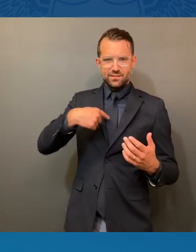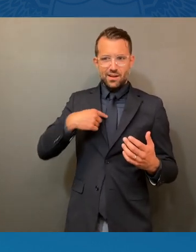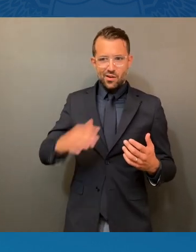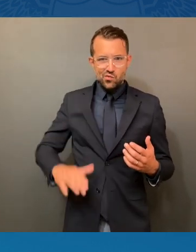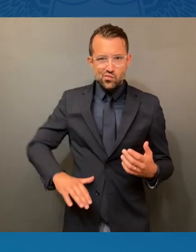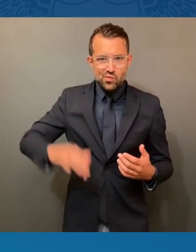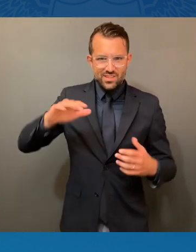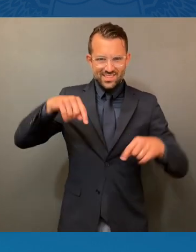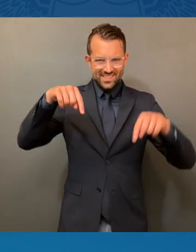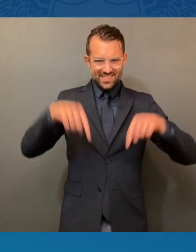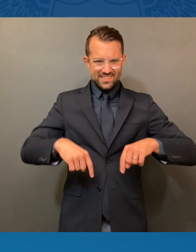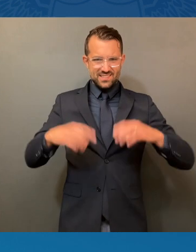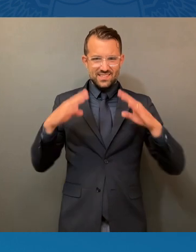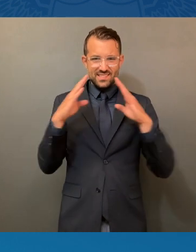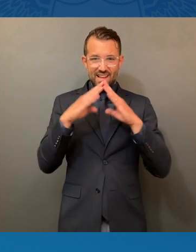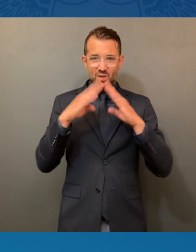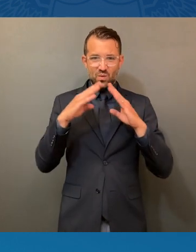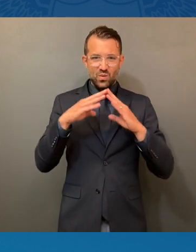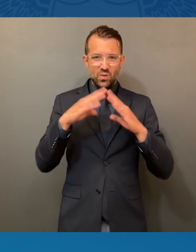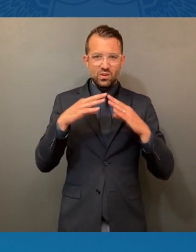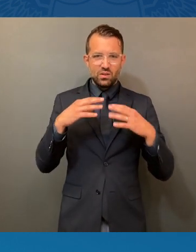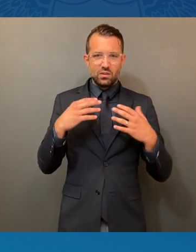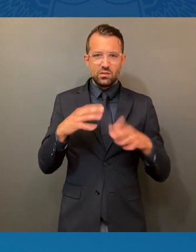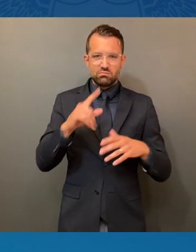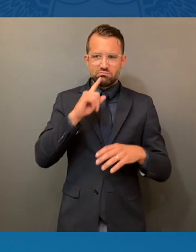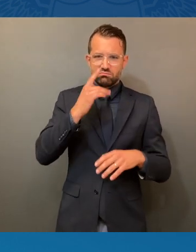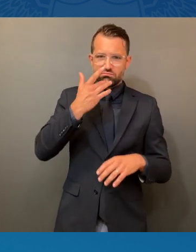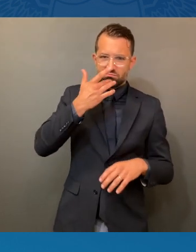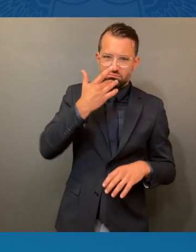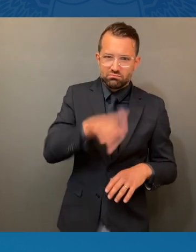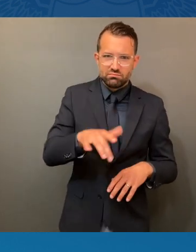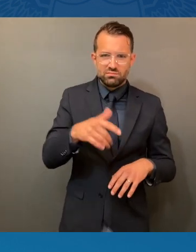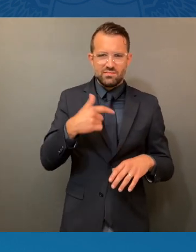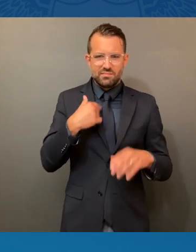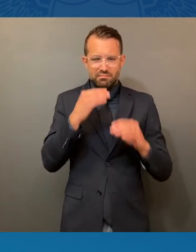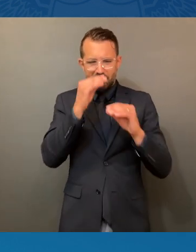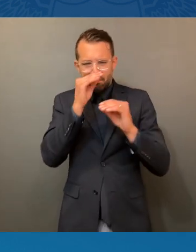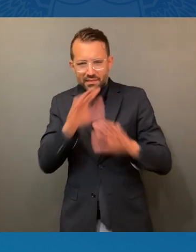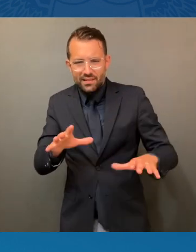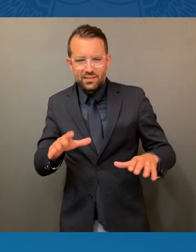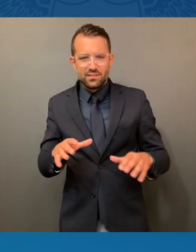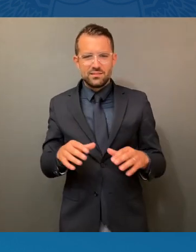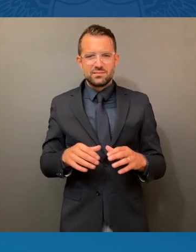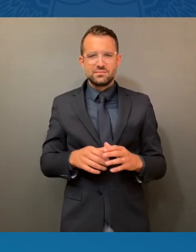had the blessing and good fortune of being in a place